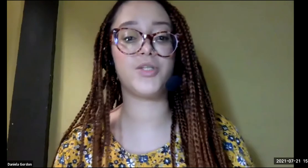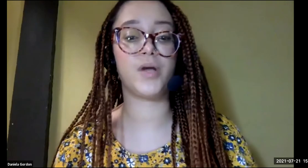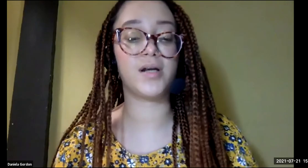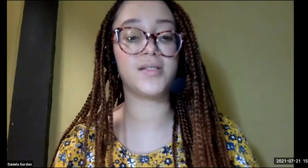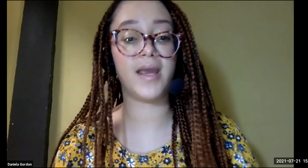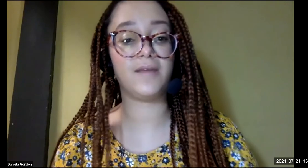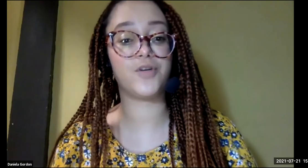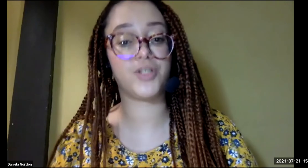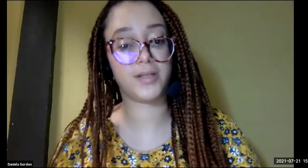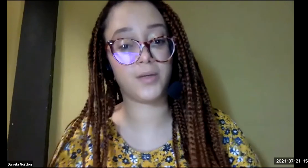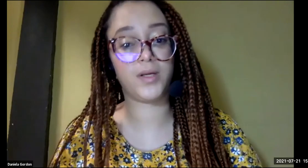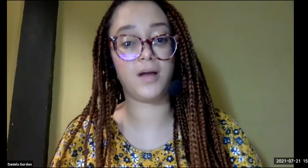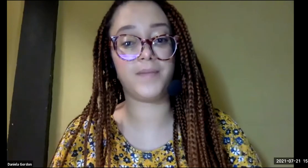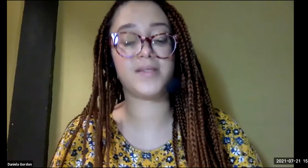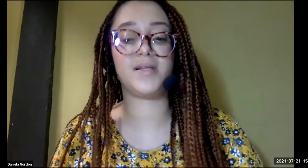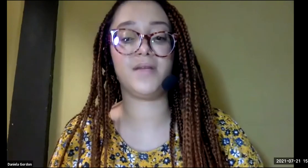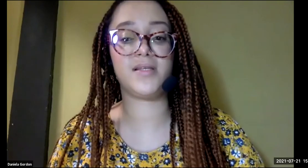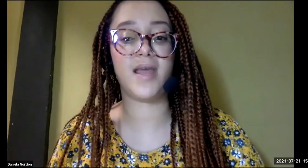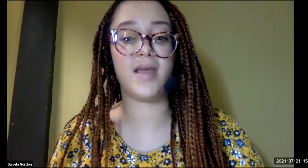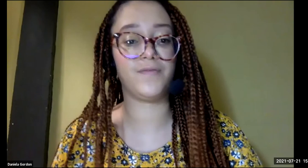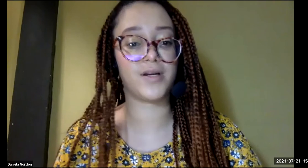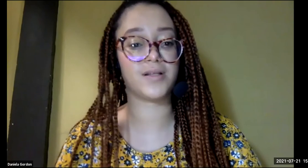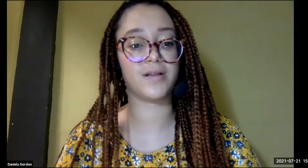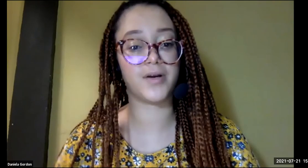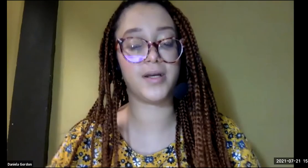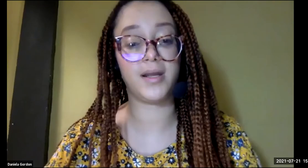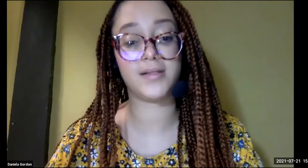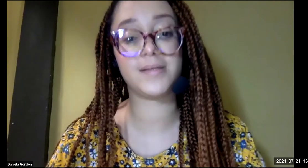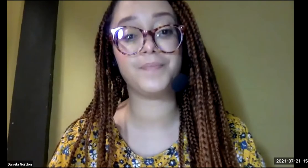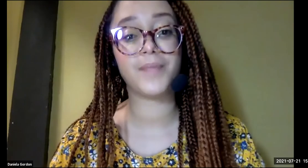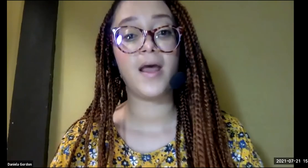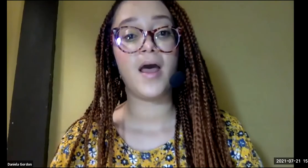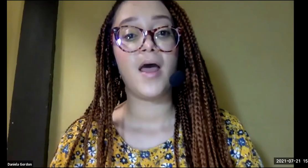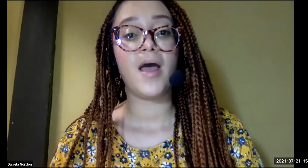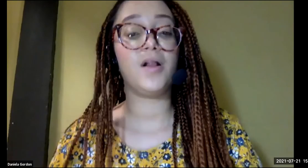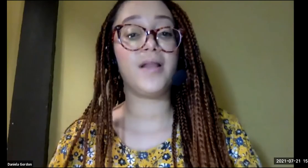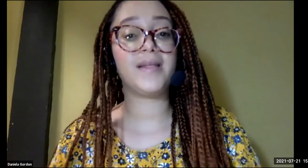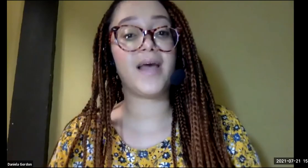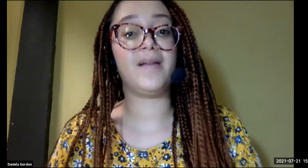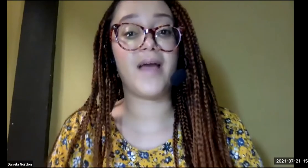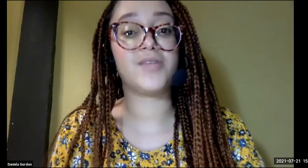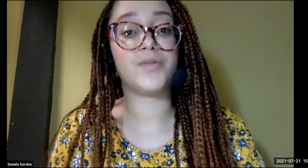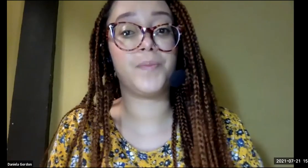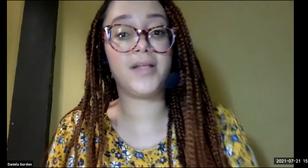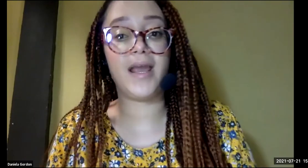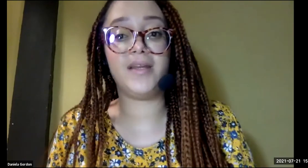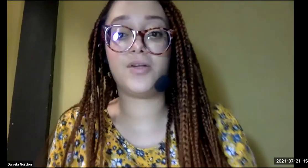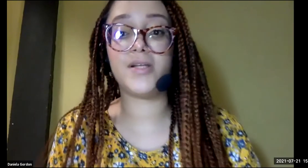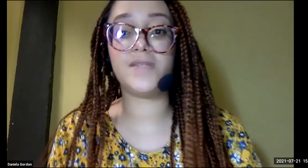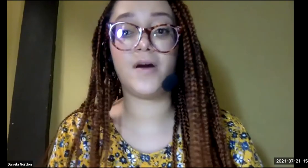gender norms influence, for example the different experience of boys with disabilities compared to